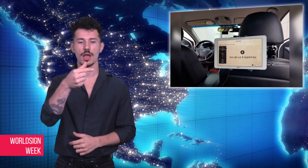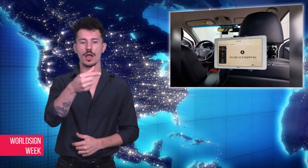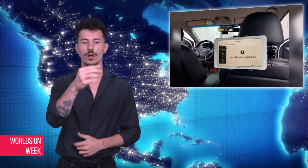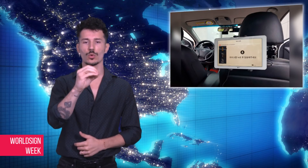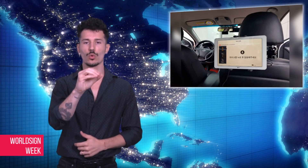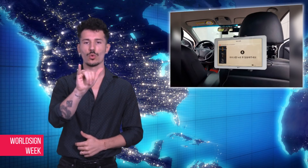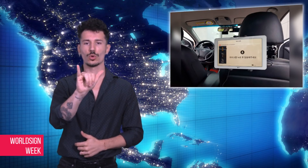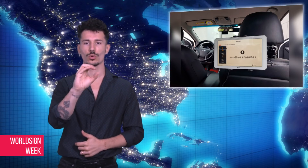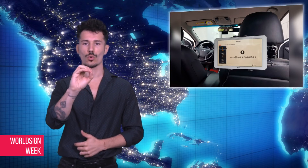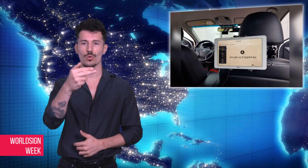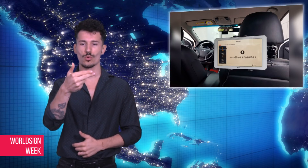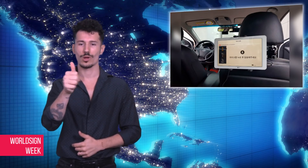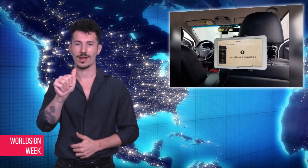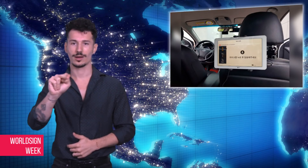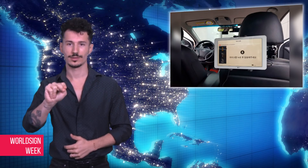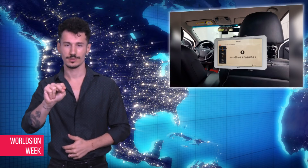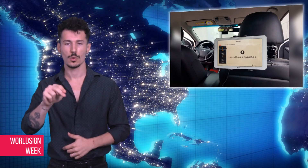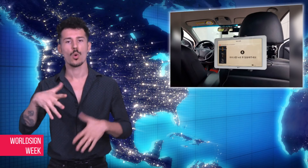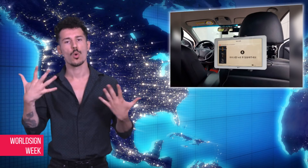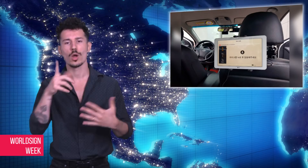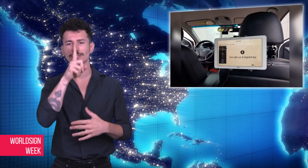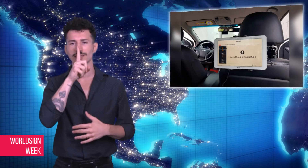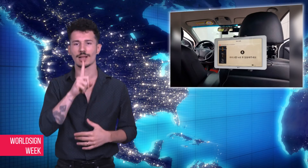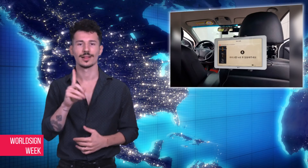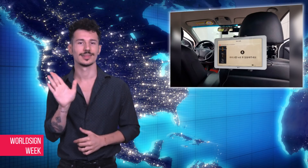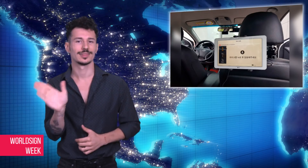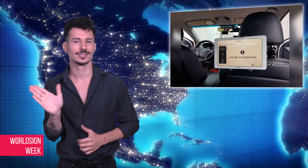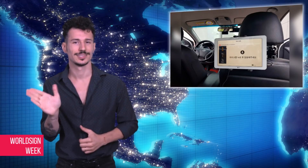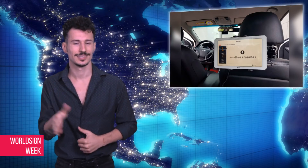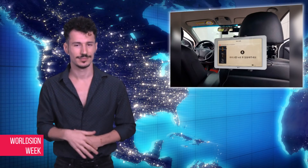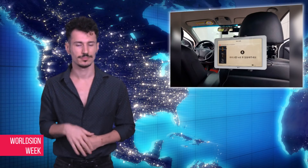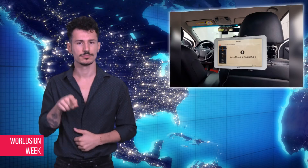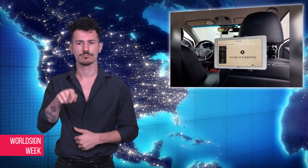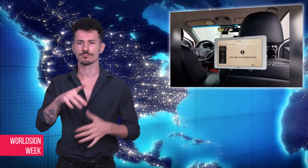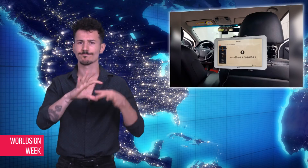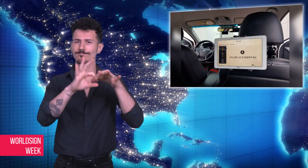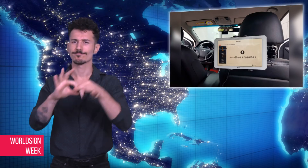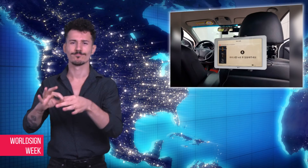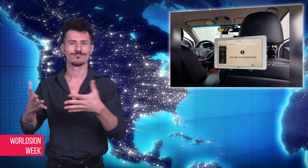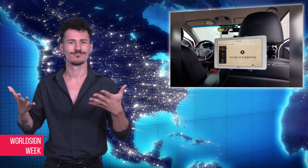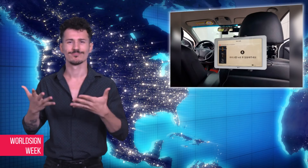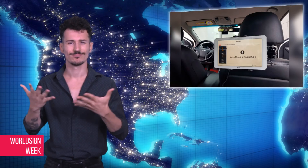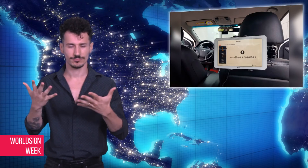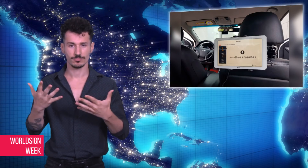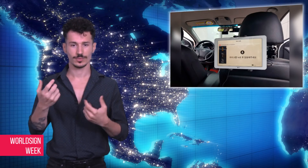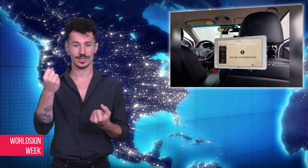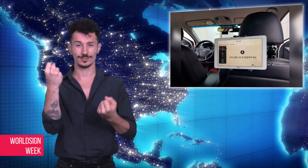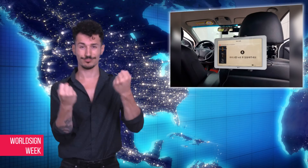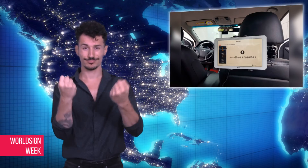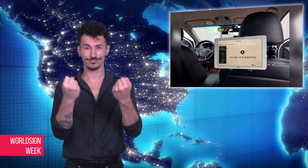type on tablet to speak to their driver. The tablets are placed on the